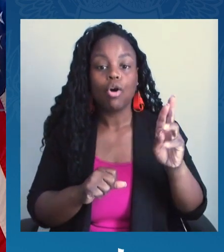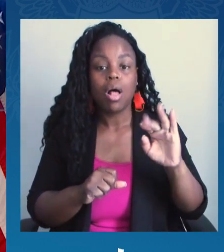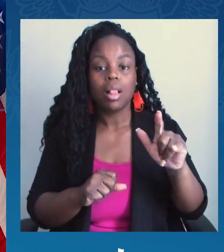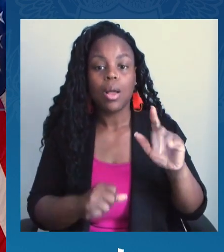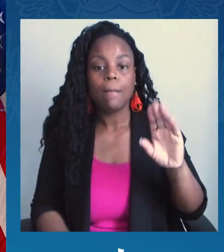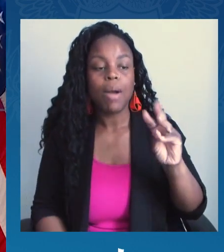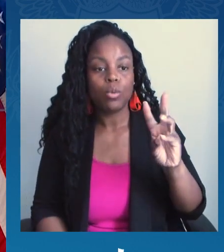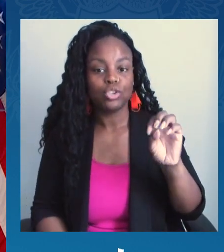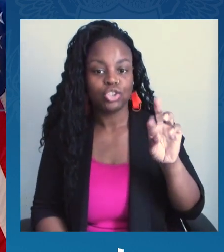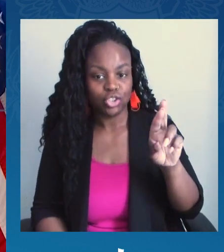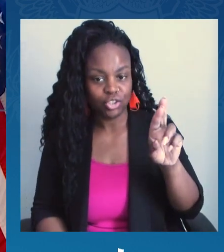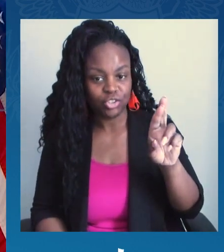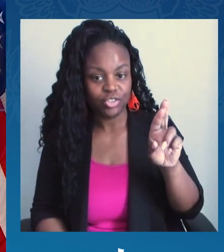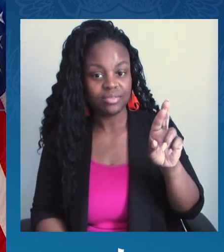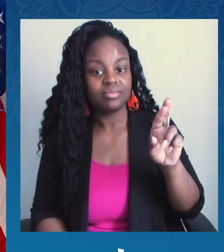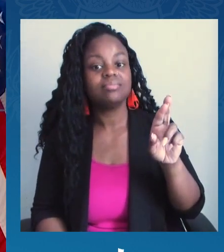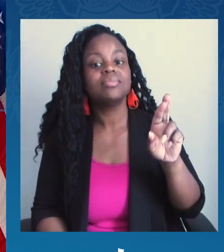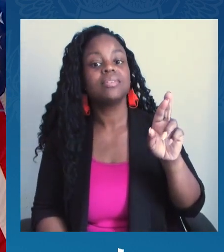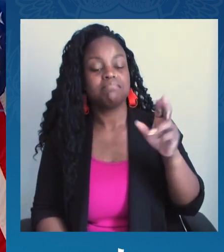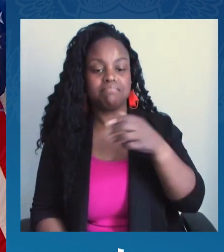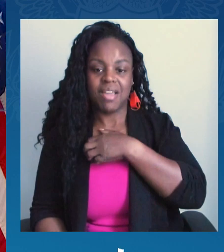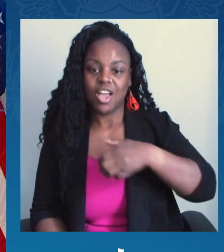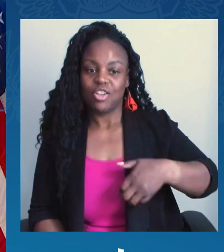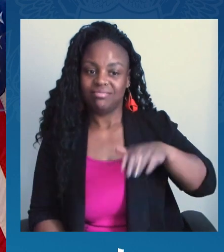D.C., as well as all other guests.